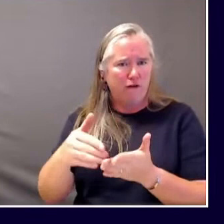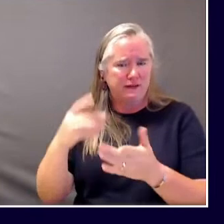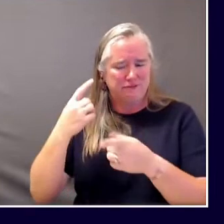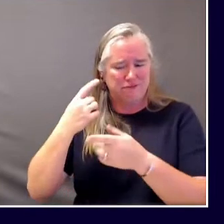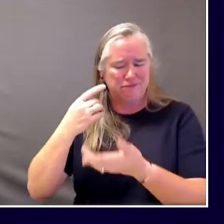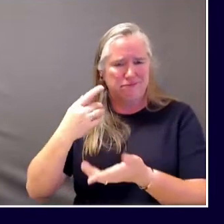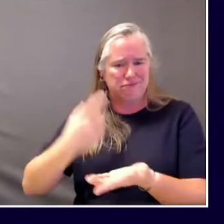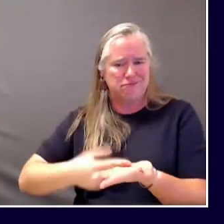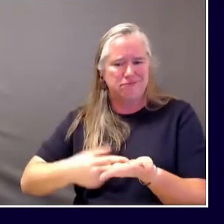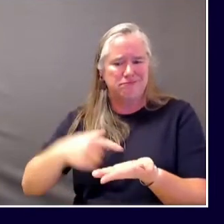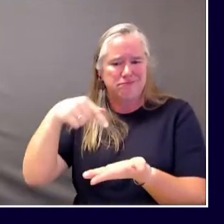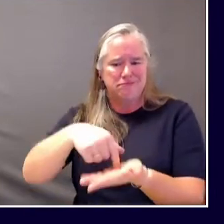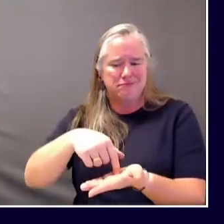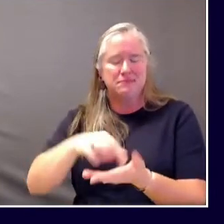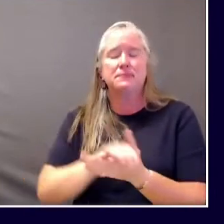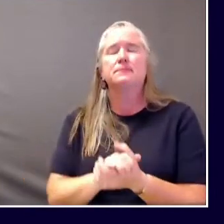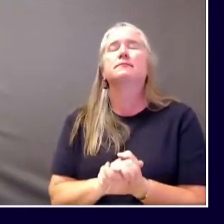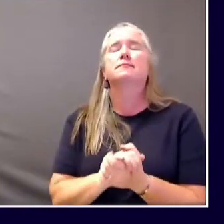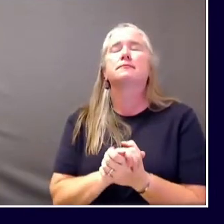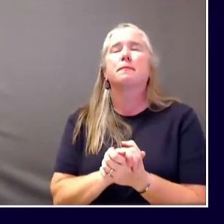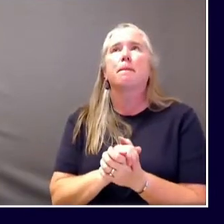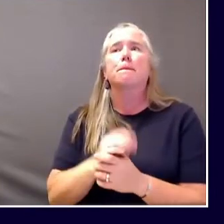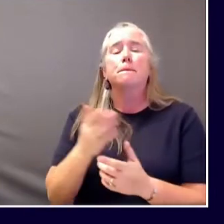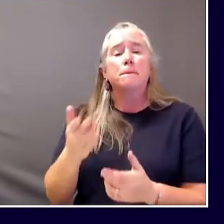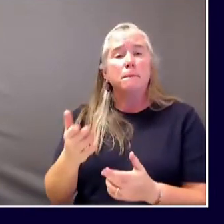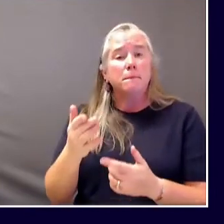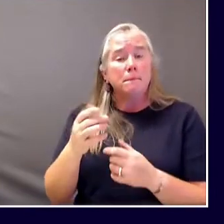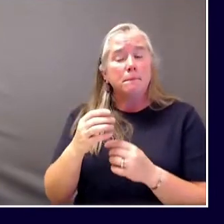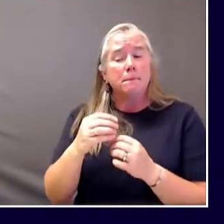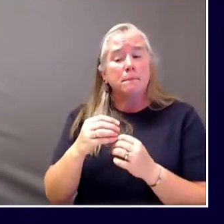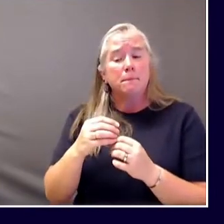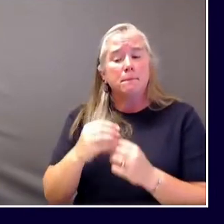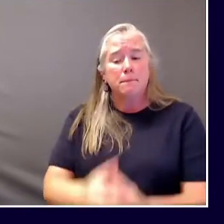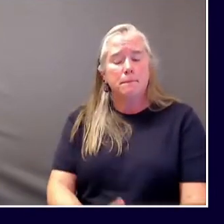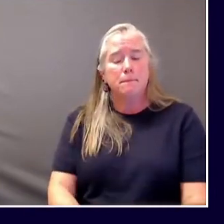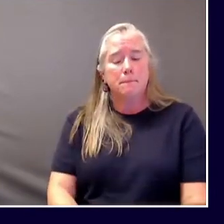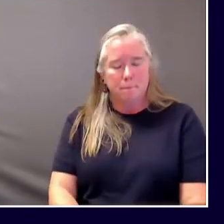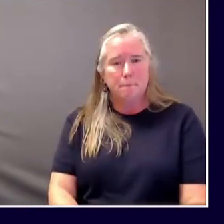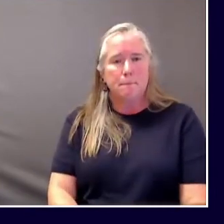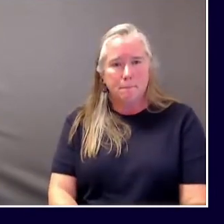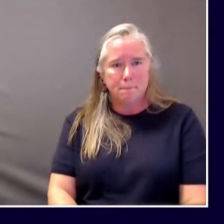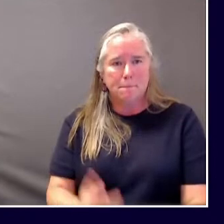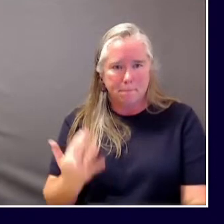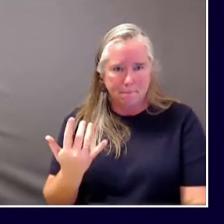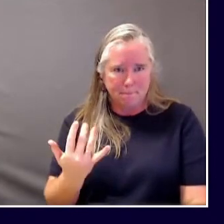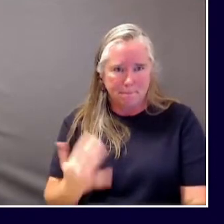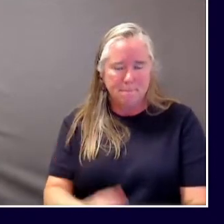chances of revisiting the